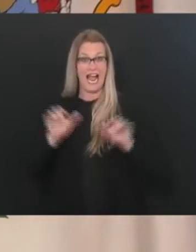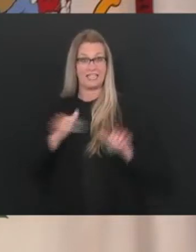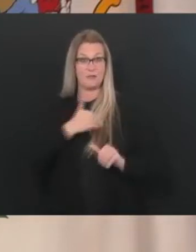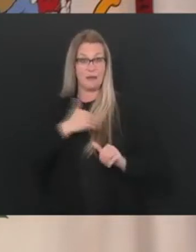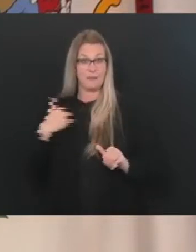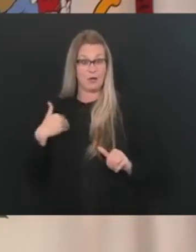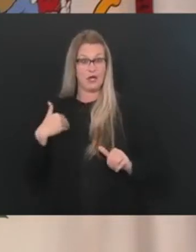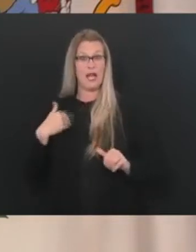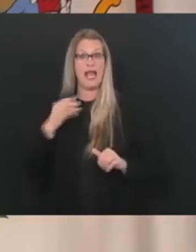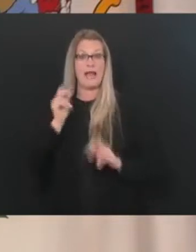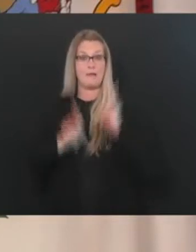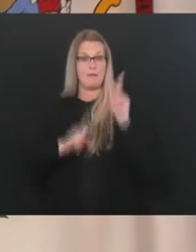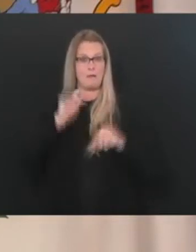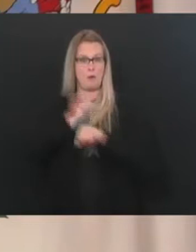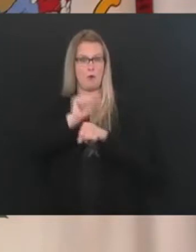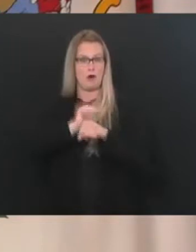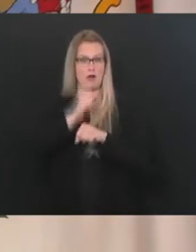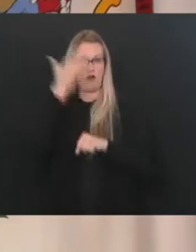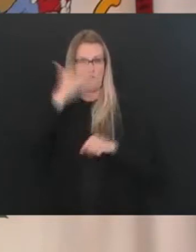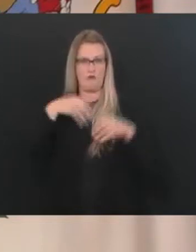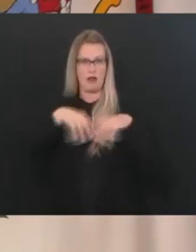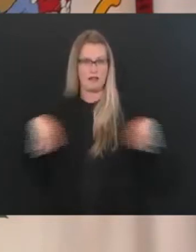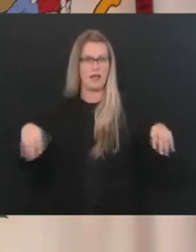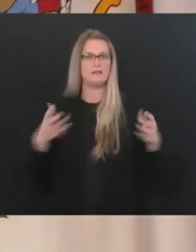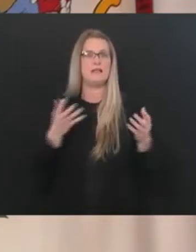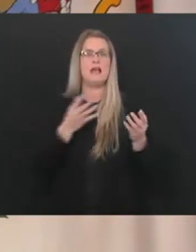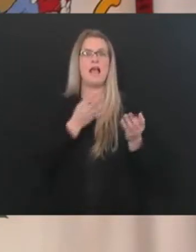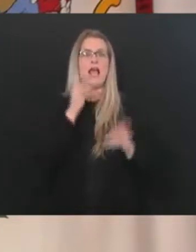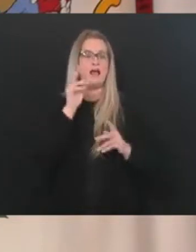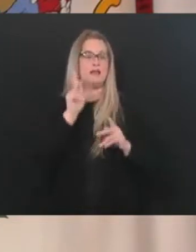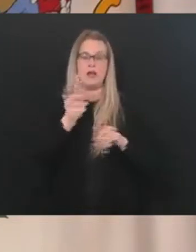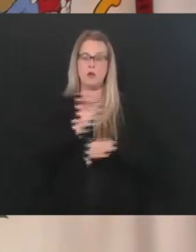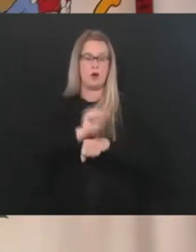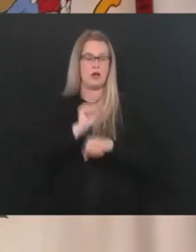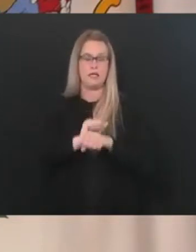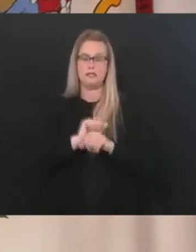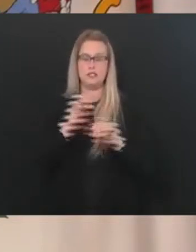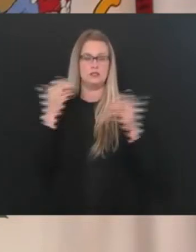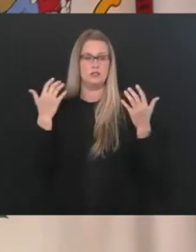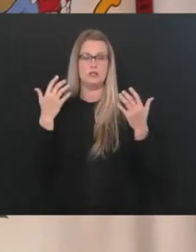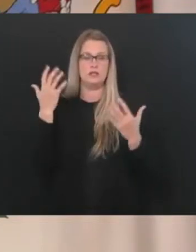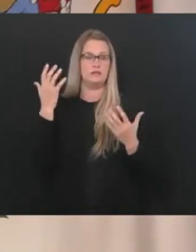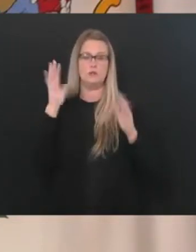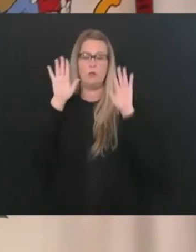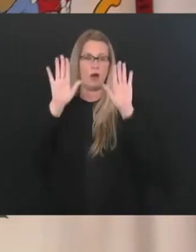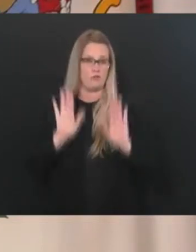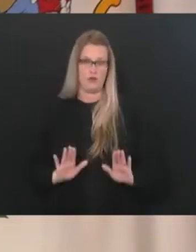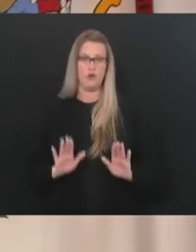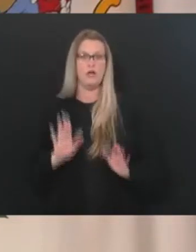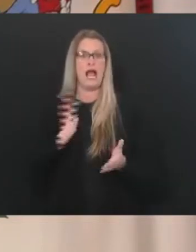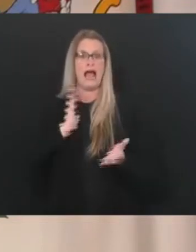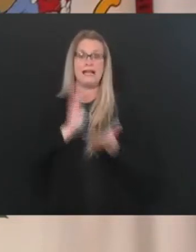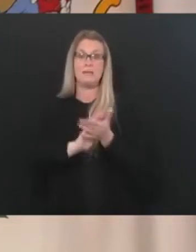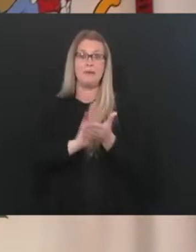NATIONAL GUARD MEMBERS OF $500 PER ACTIVE MEMBER FOR THOSE WHO RESPOND IN THIS PANDEMIC BECAUSE